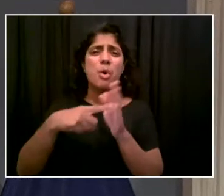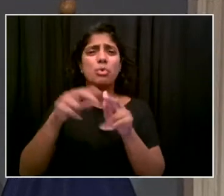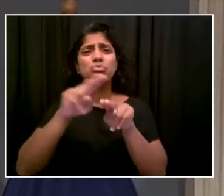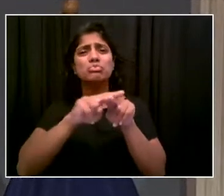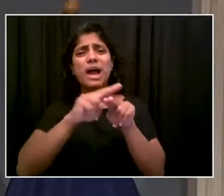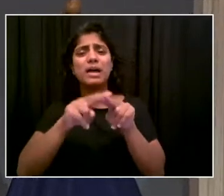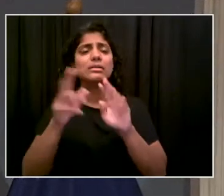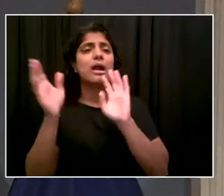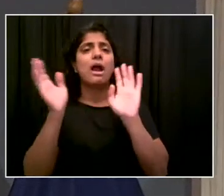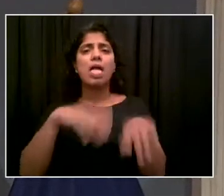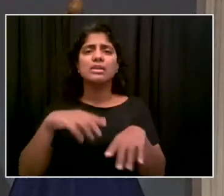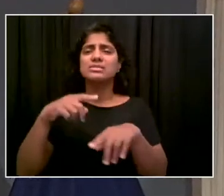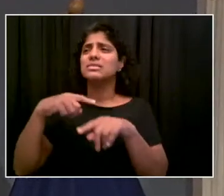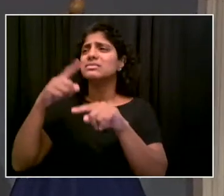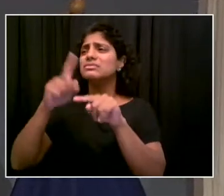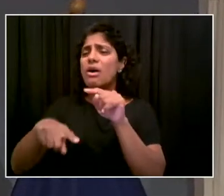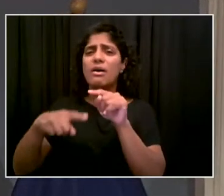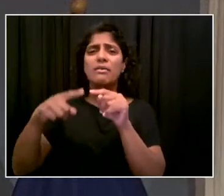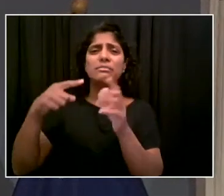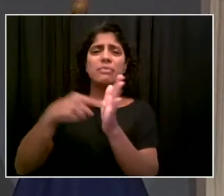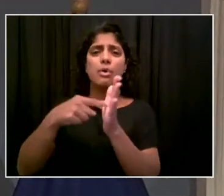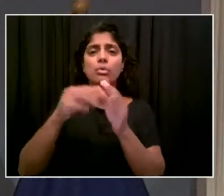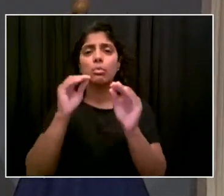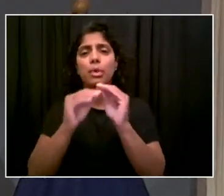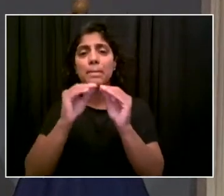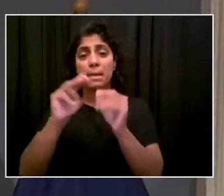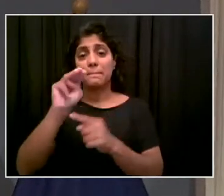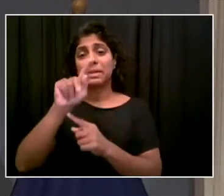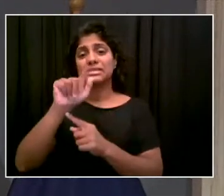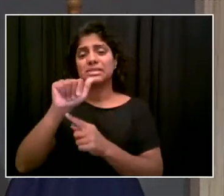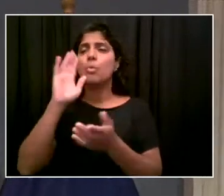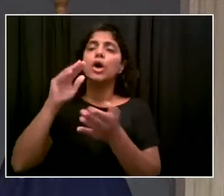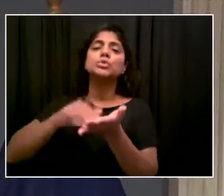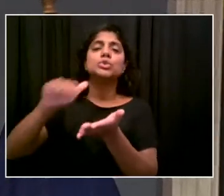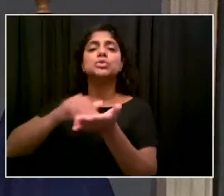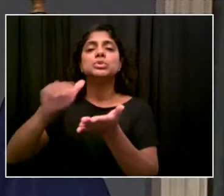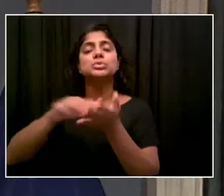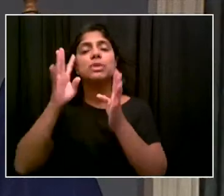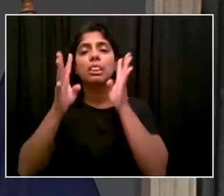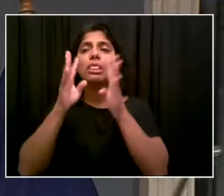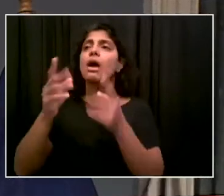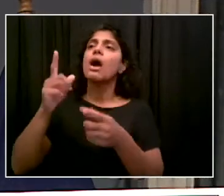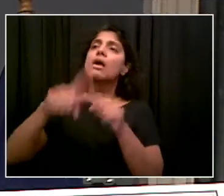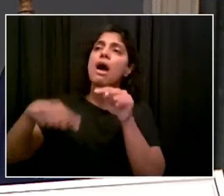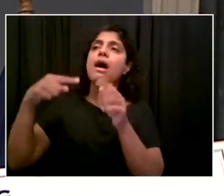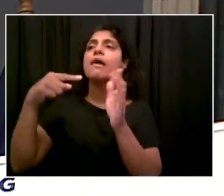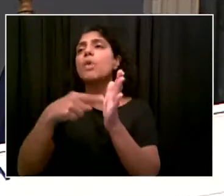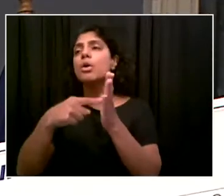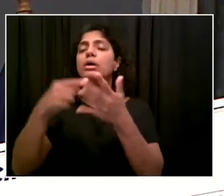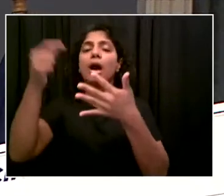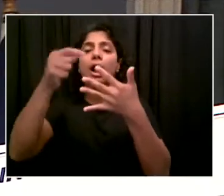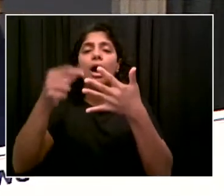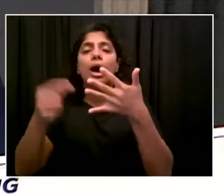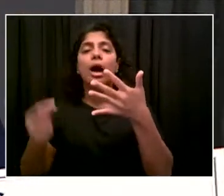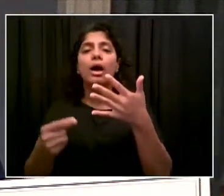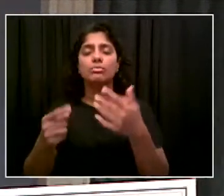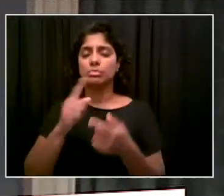FLOODING WE SAW LAST WEEK.